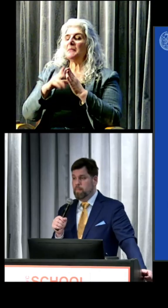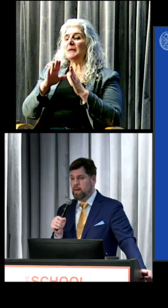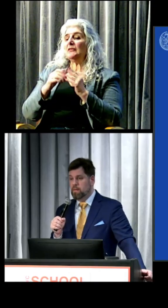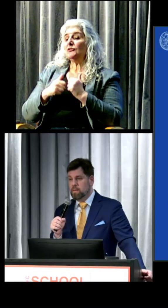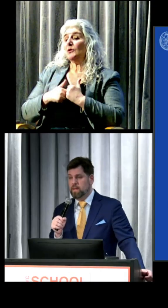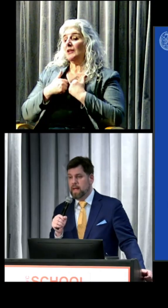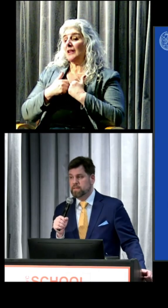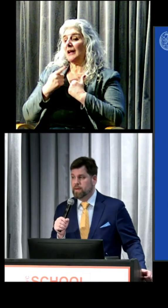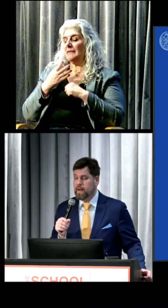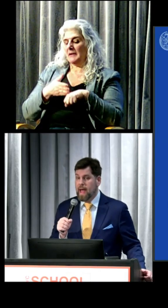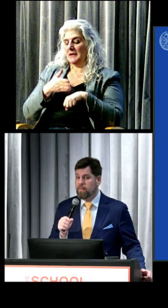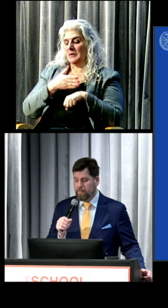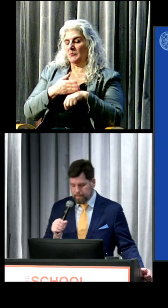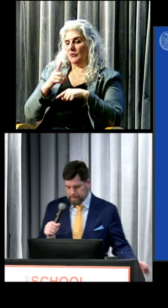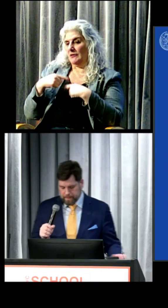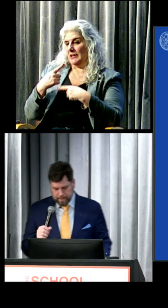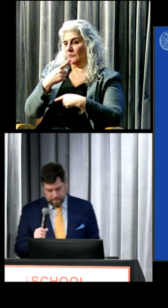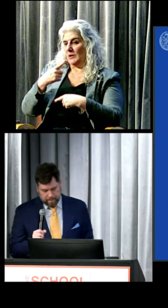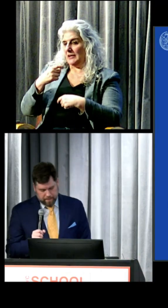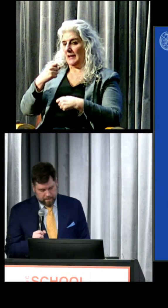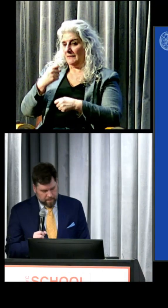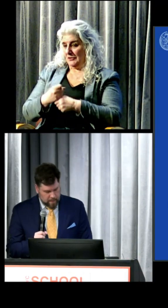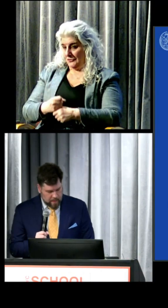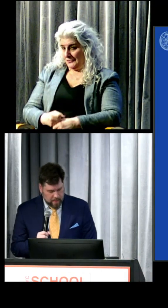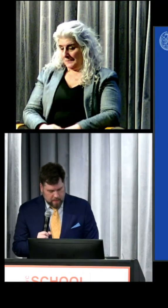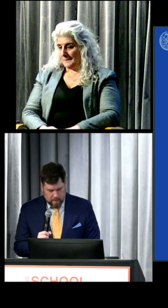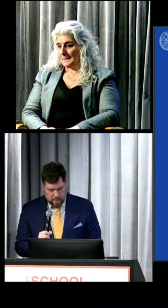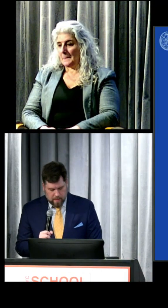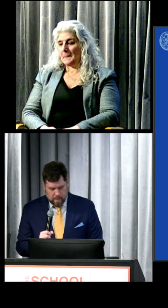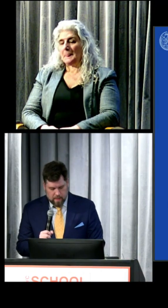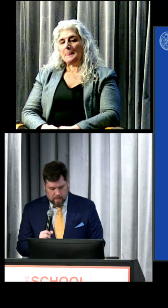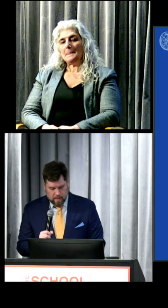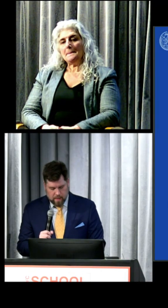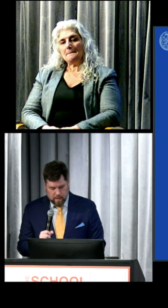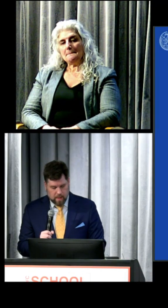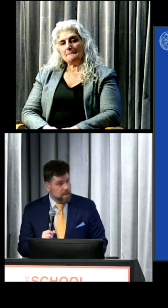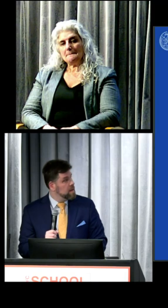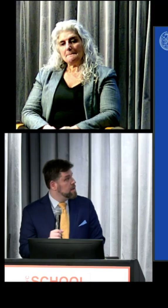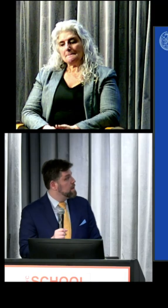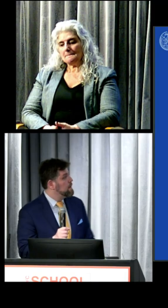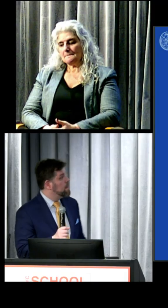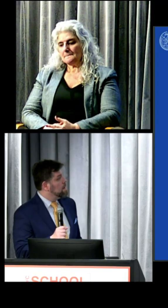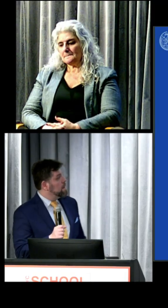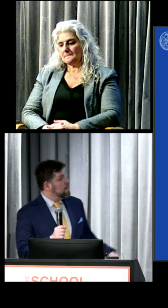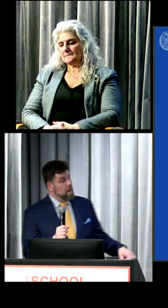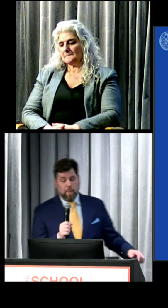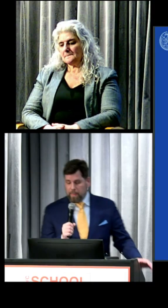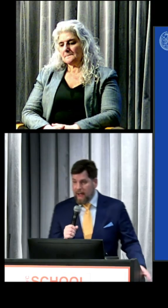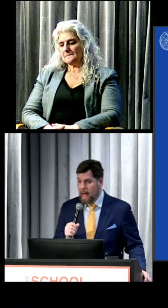This is a video of the pilot test we did, and we learned a lot from it, so I wanted to make sure we included it.